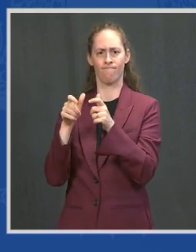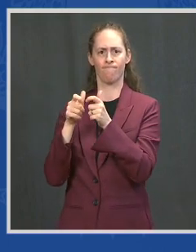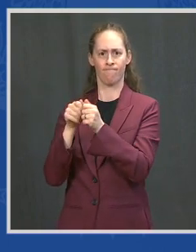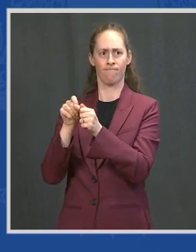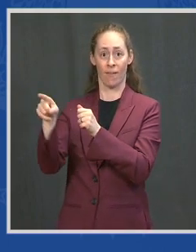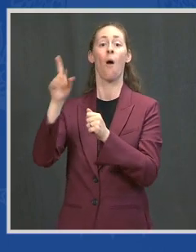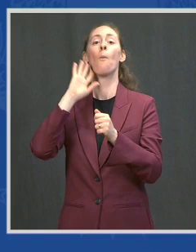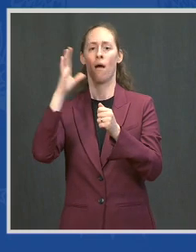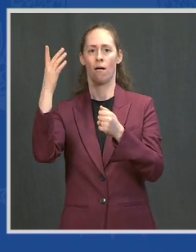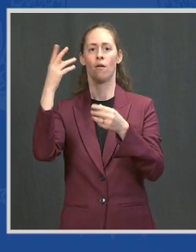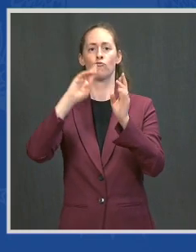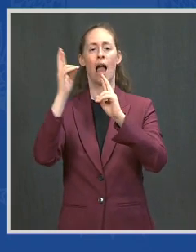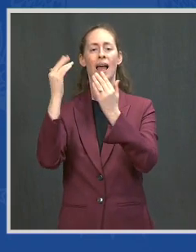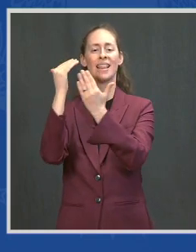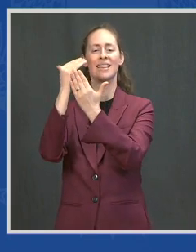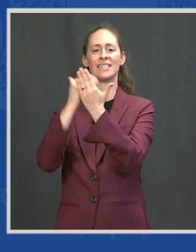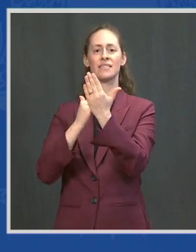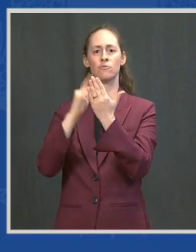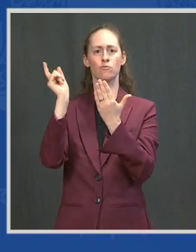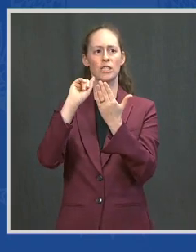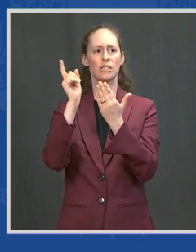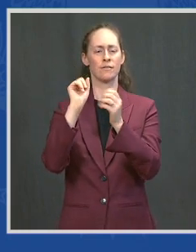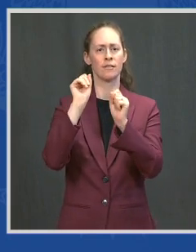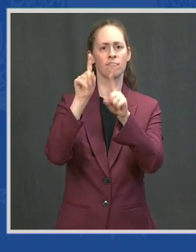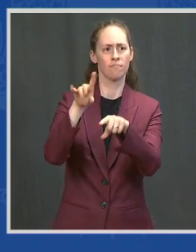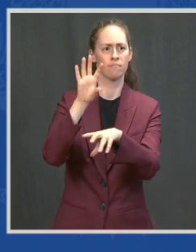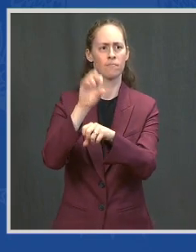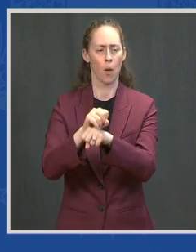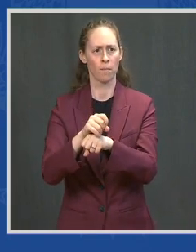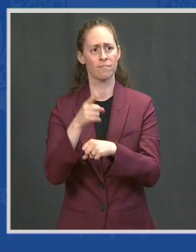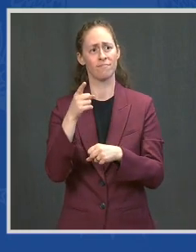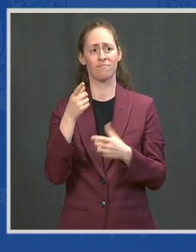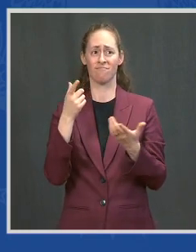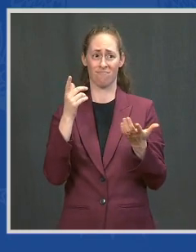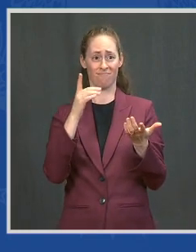So send this to your kids, your grandkids, your friends who have not been vaccinated yet.